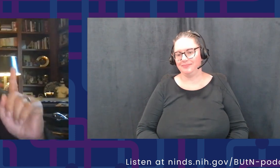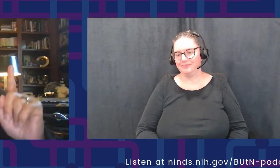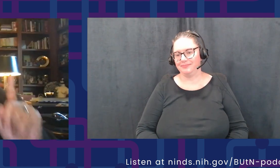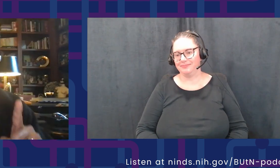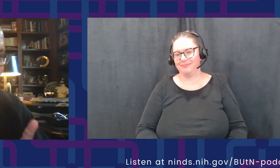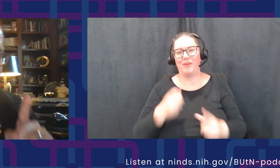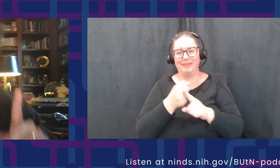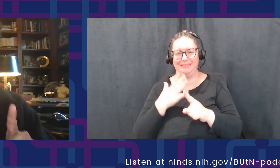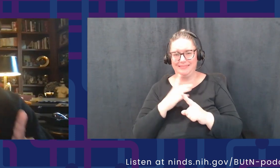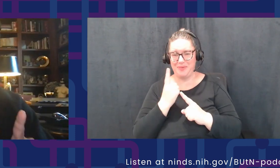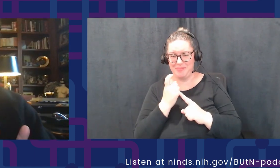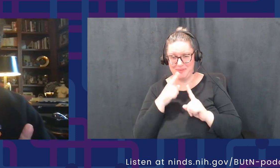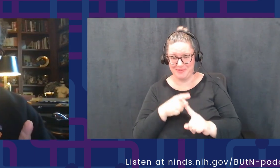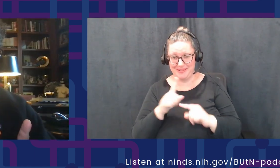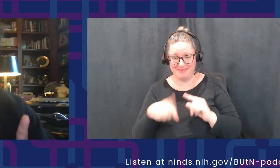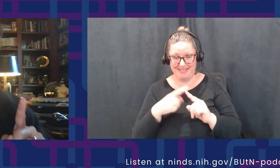Alfredo Quiñones-Hinojosa: I want to elaborate on one other point about this.